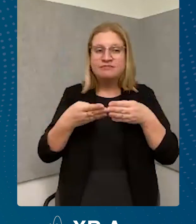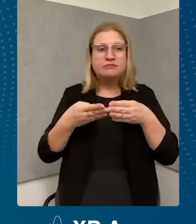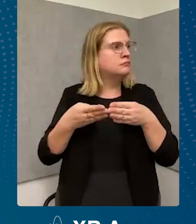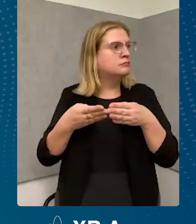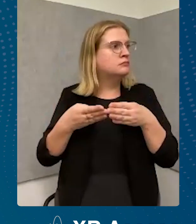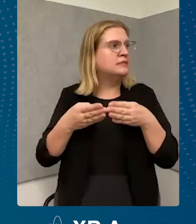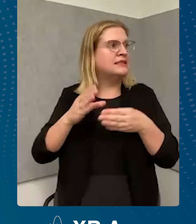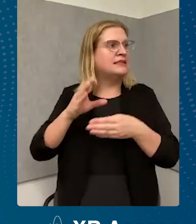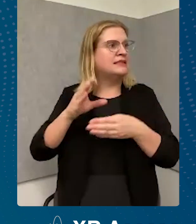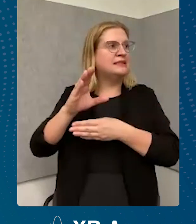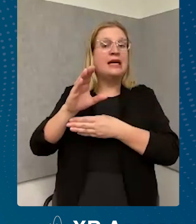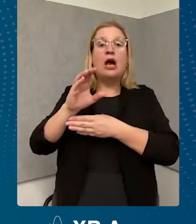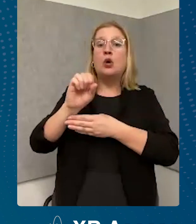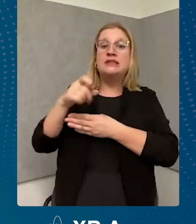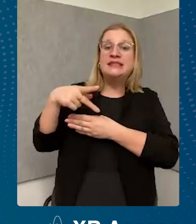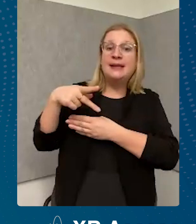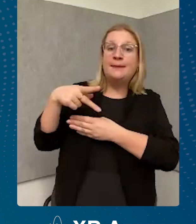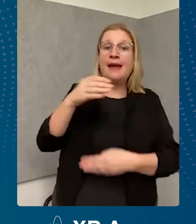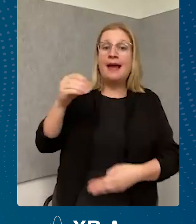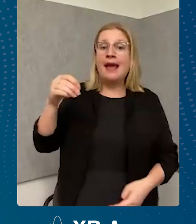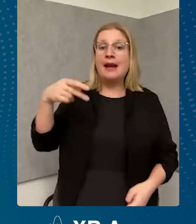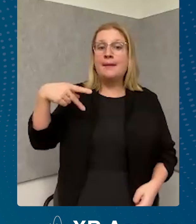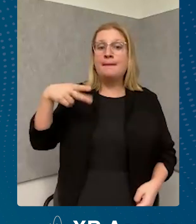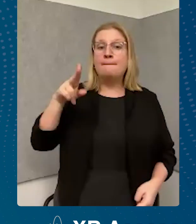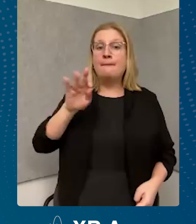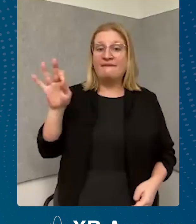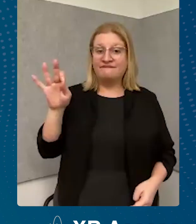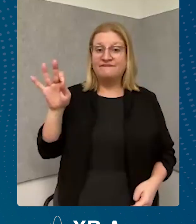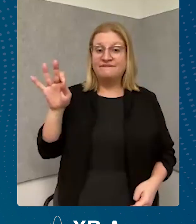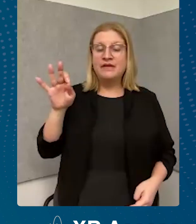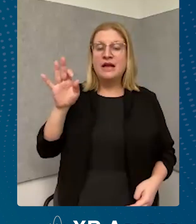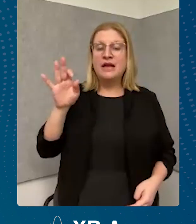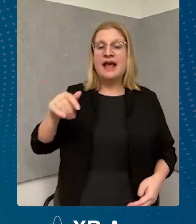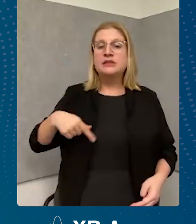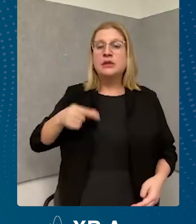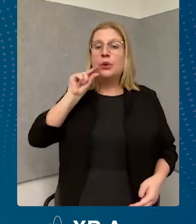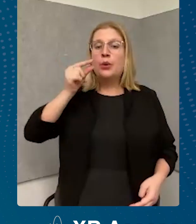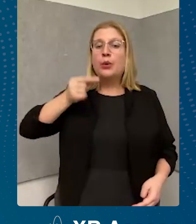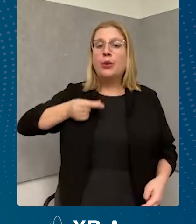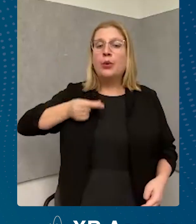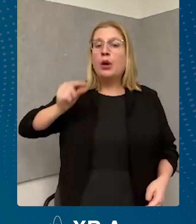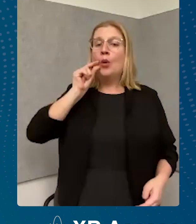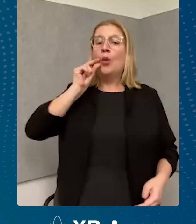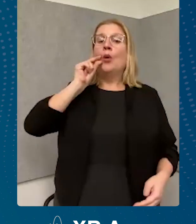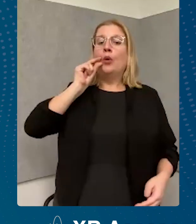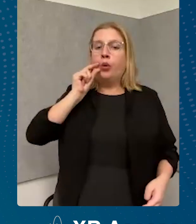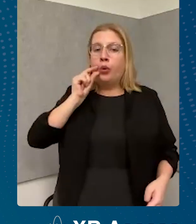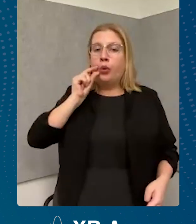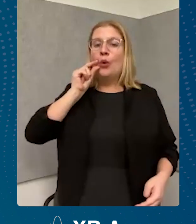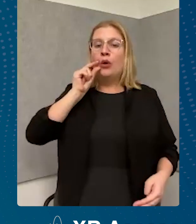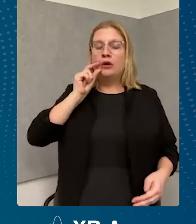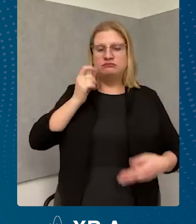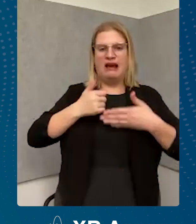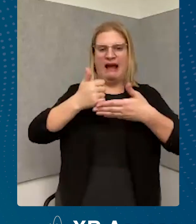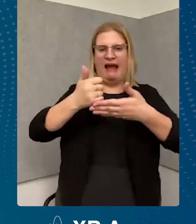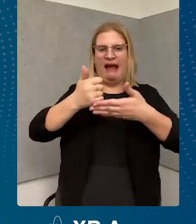is-- for those who don't know, it's a straw that people hold in their mouth and then they can blow or sip into it, and that will allow them to control